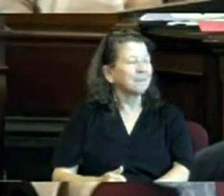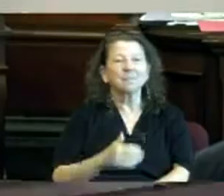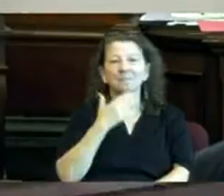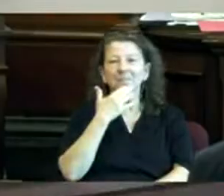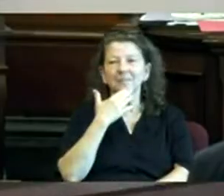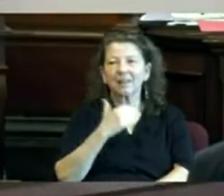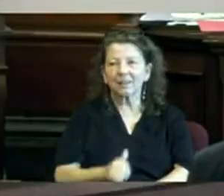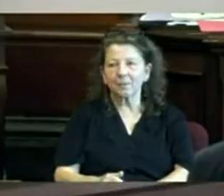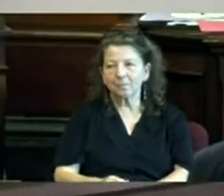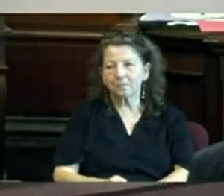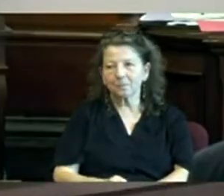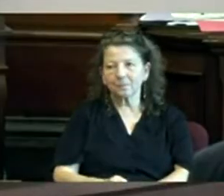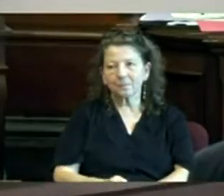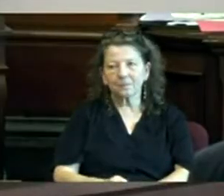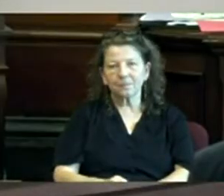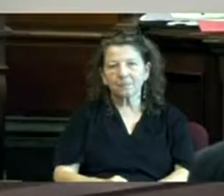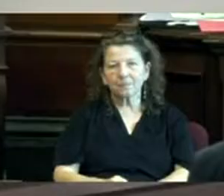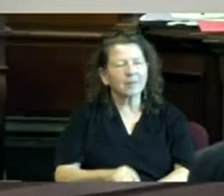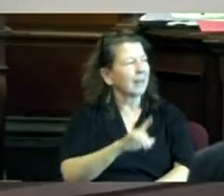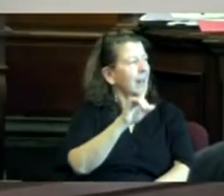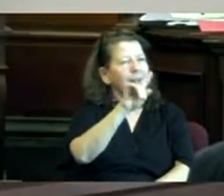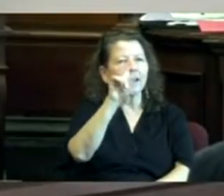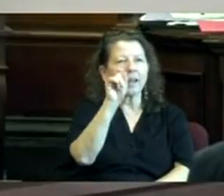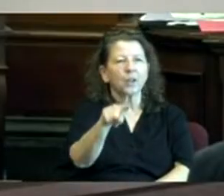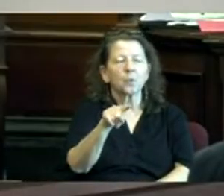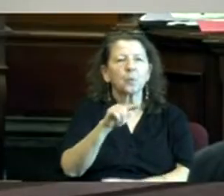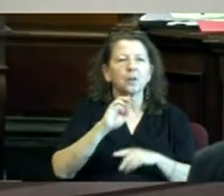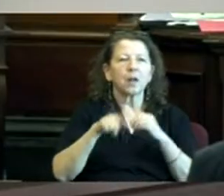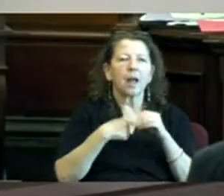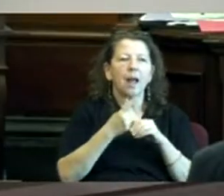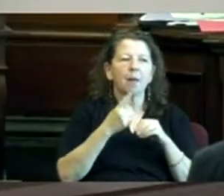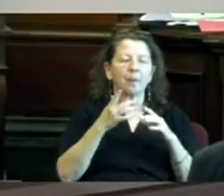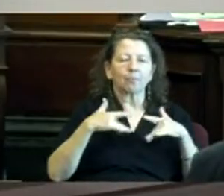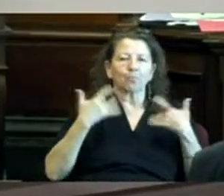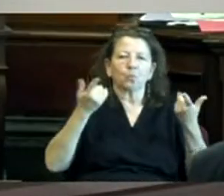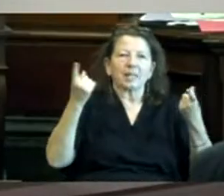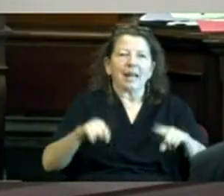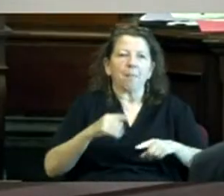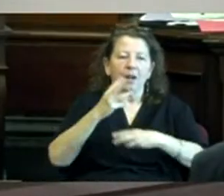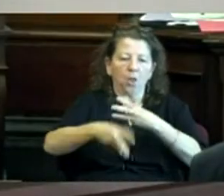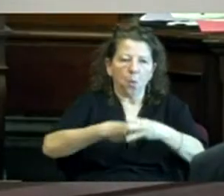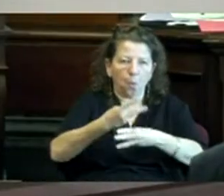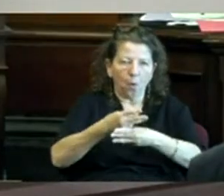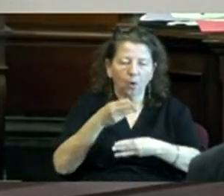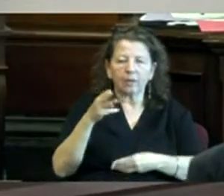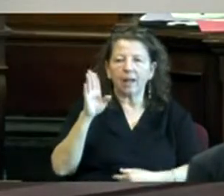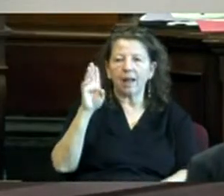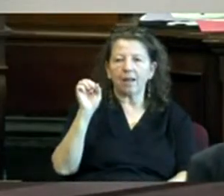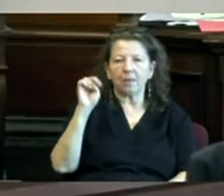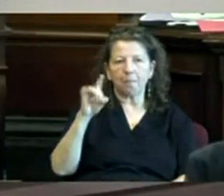also get sufficient reimbursement. Thank you. Just